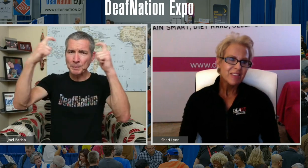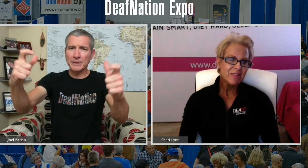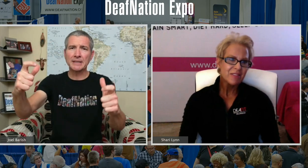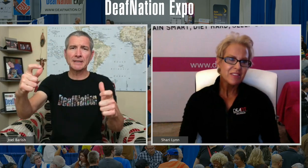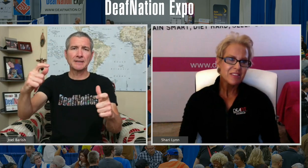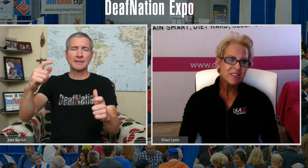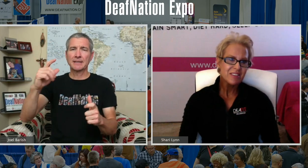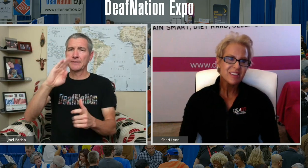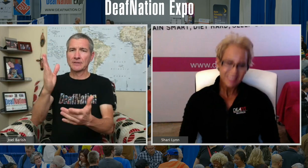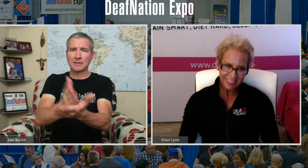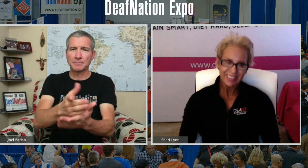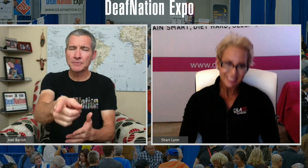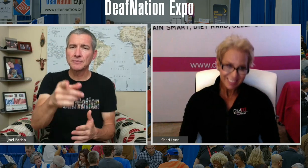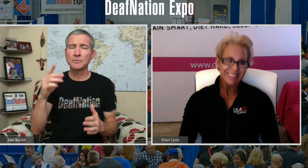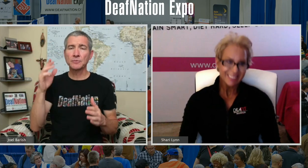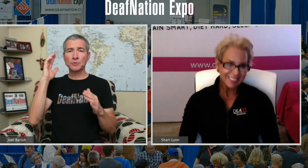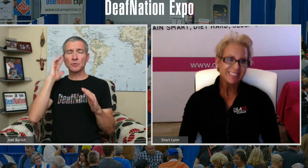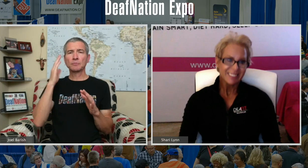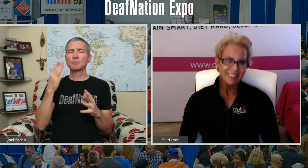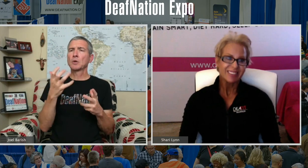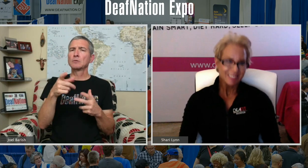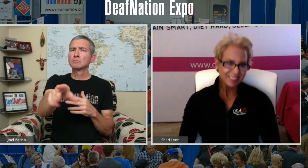Dream big and don’t let that stop you.